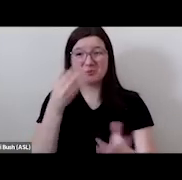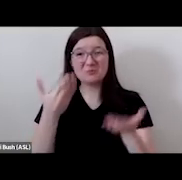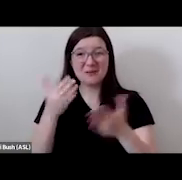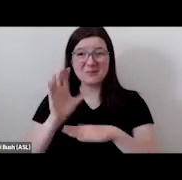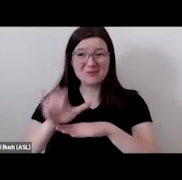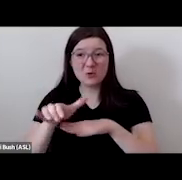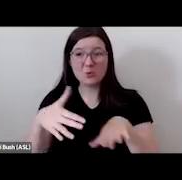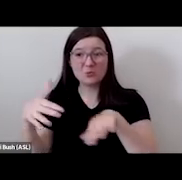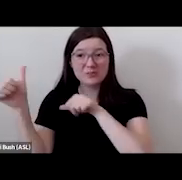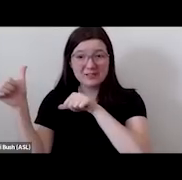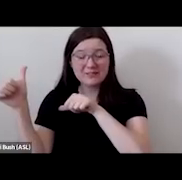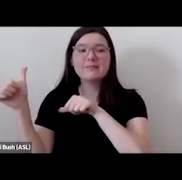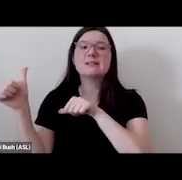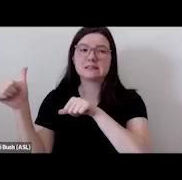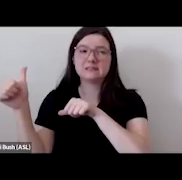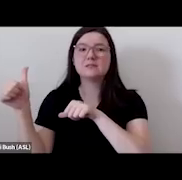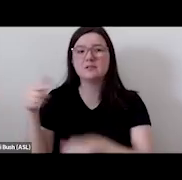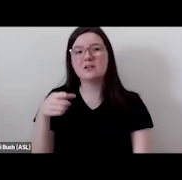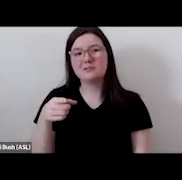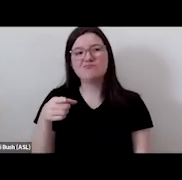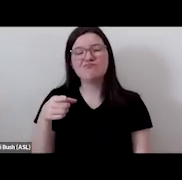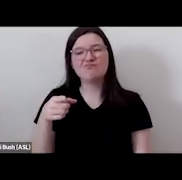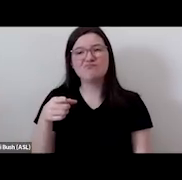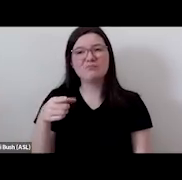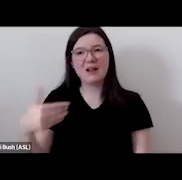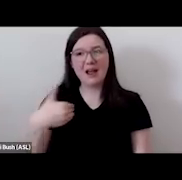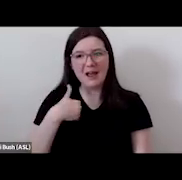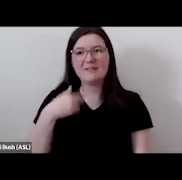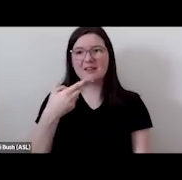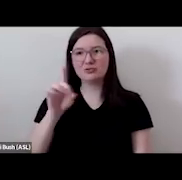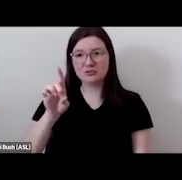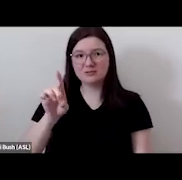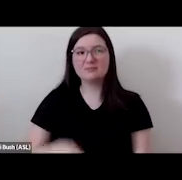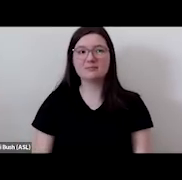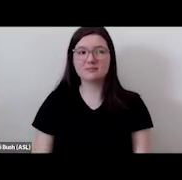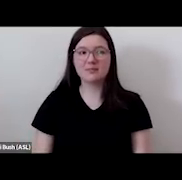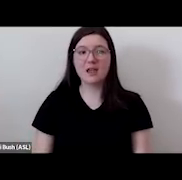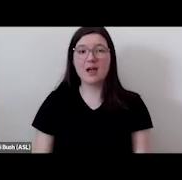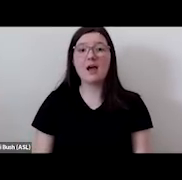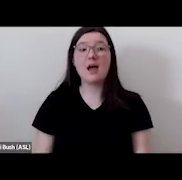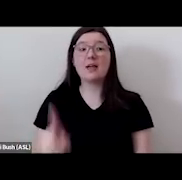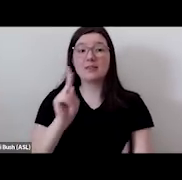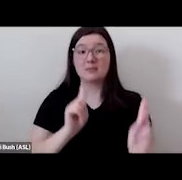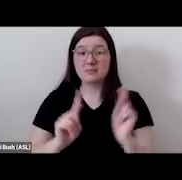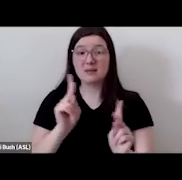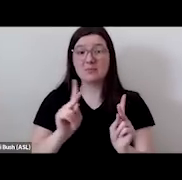but are now housed like in supported housing, about 18, 19% of those folks have been found to have hoarding disorder.